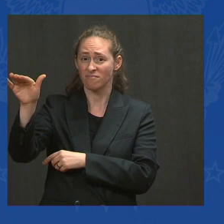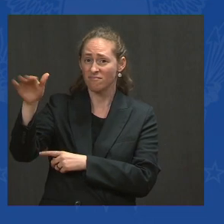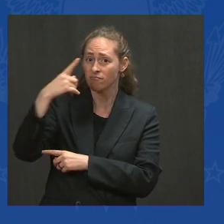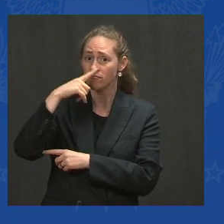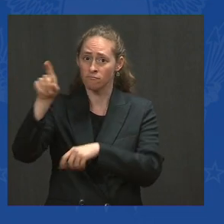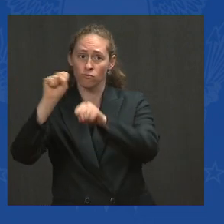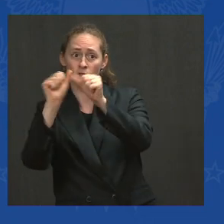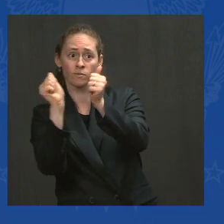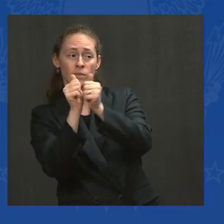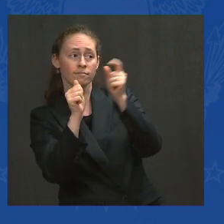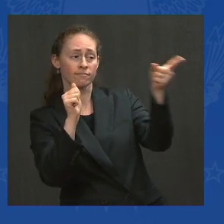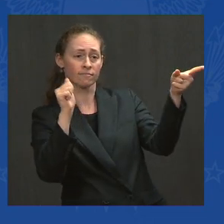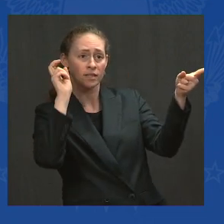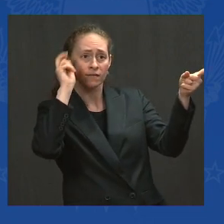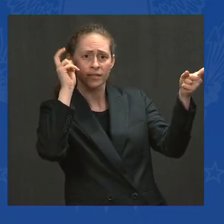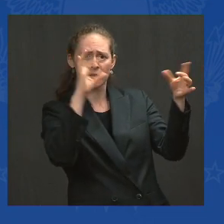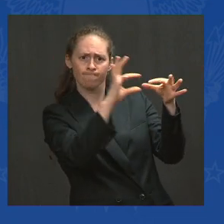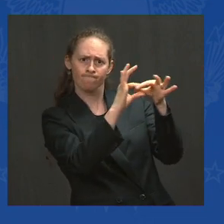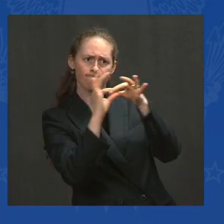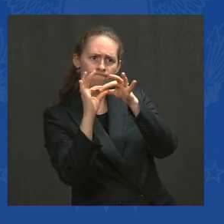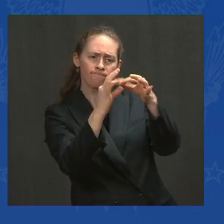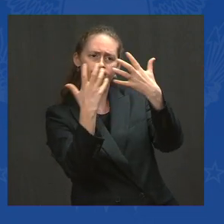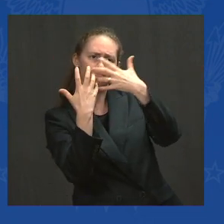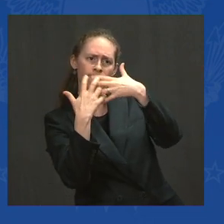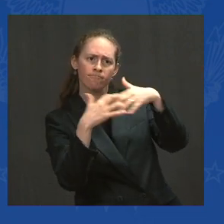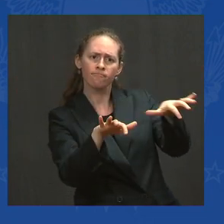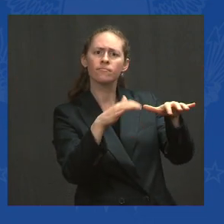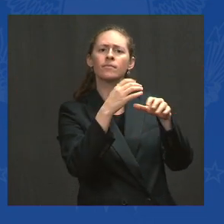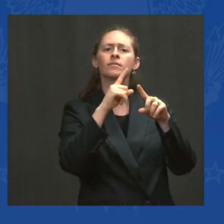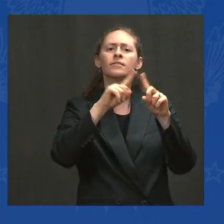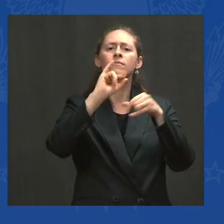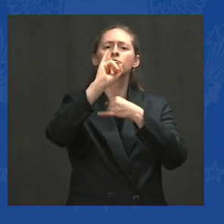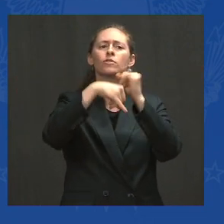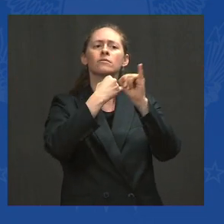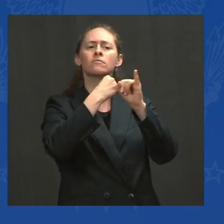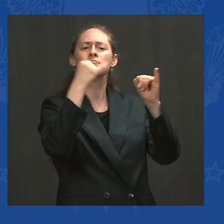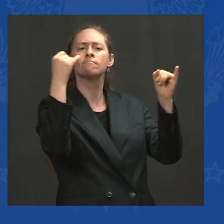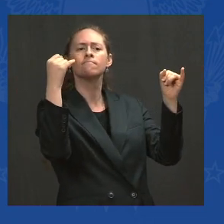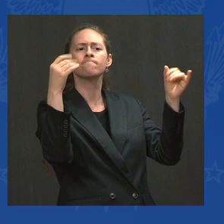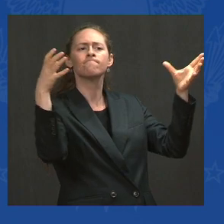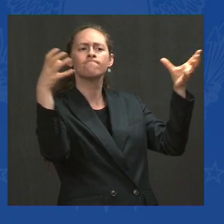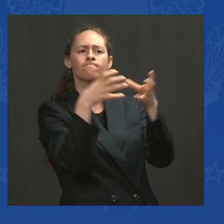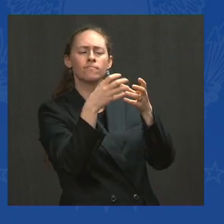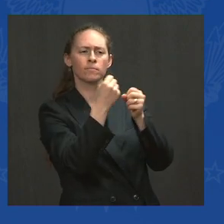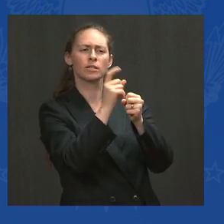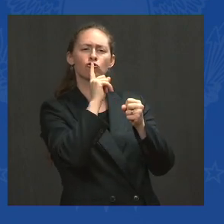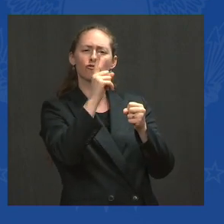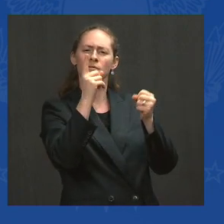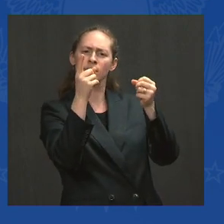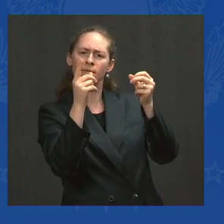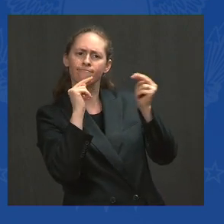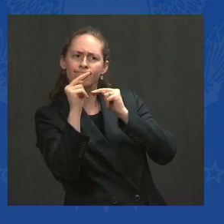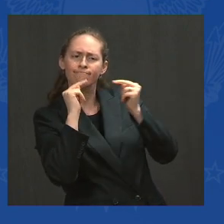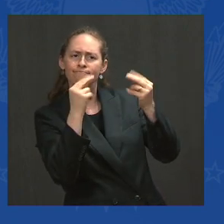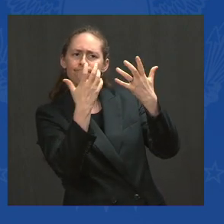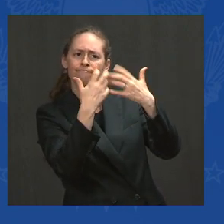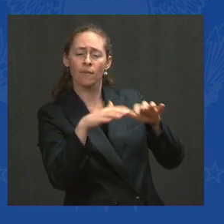international stakeholders to support a negotiated solution. To be clear -- to be clear: Countries in the